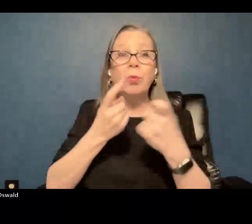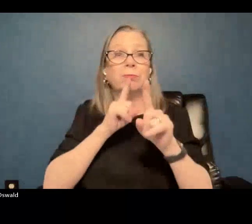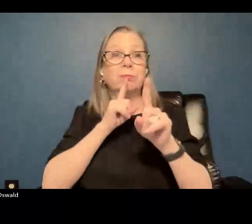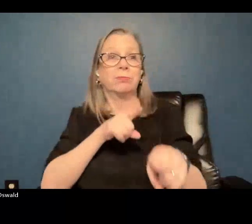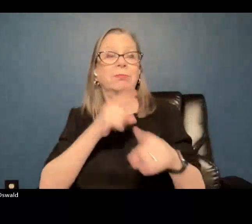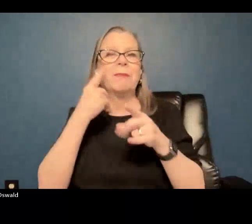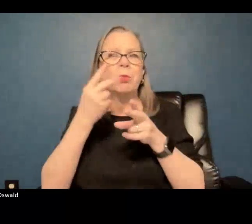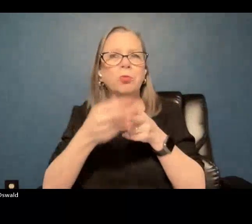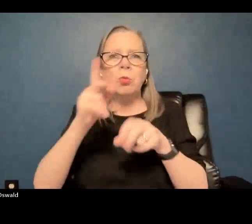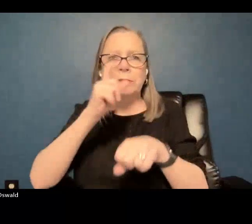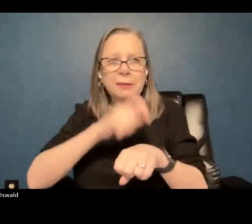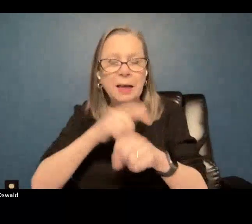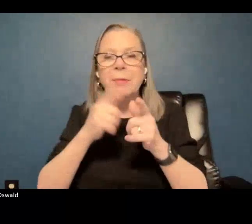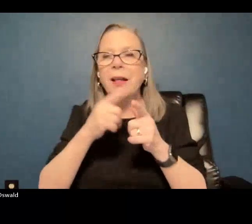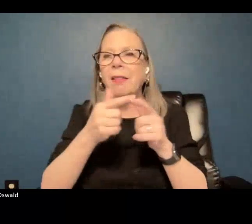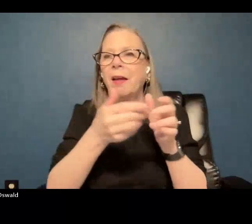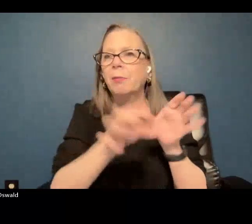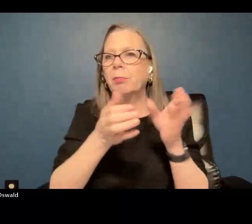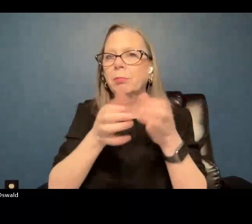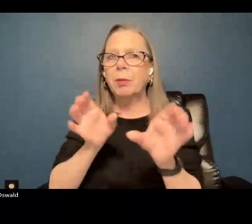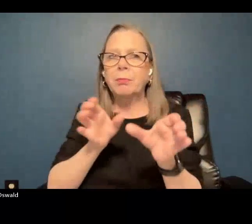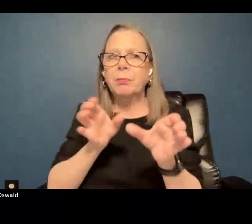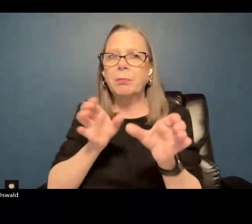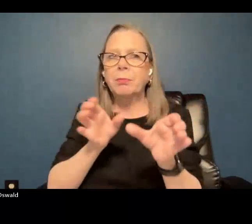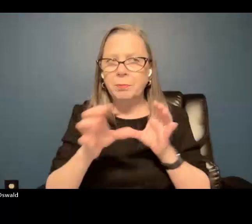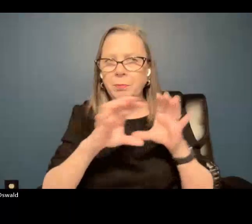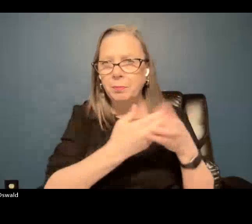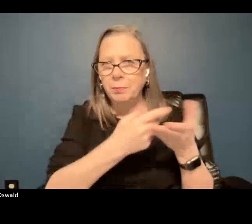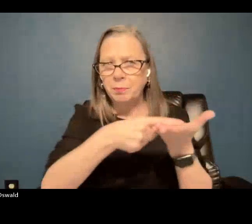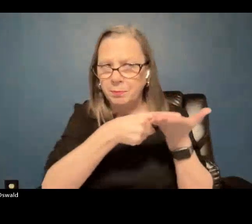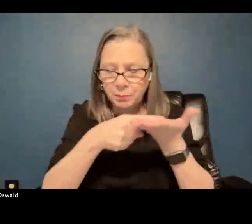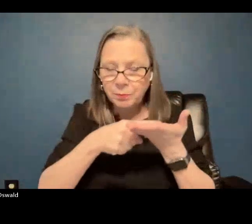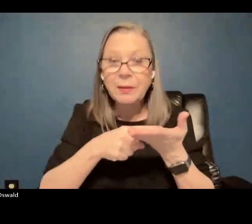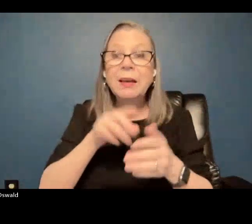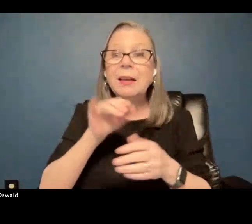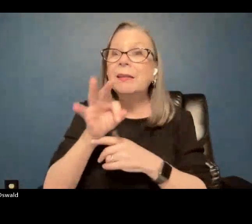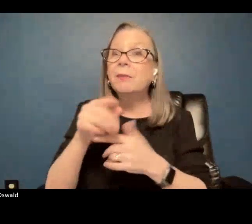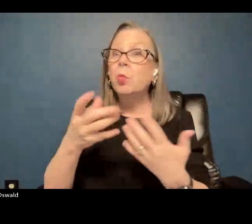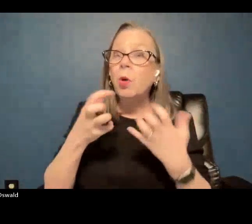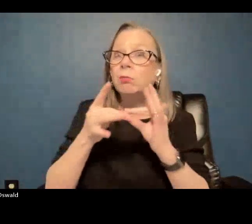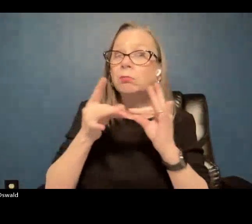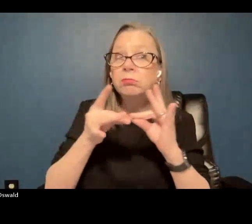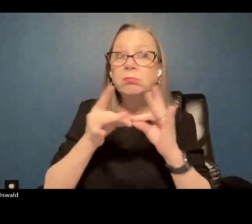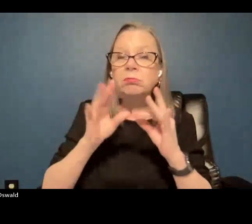up into small group discussions. Please use the hand raise function if you'd like to come off mute or drop a question in the chat.